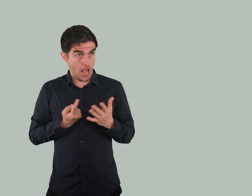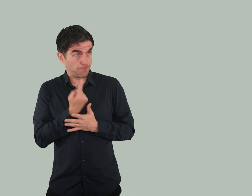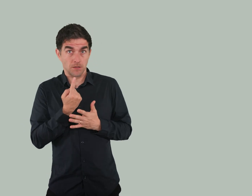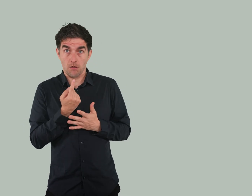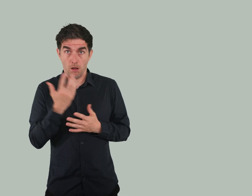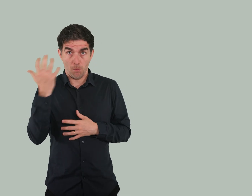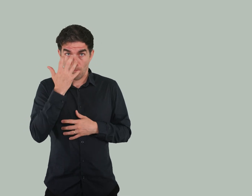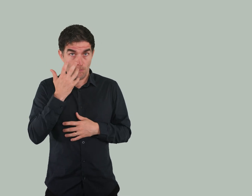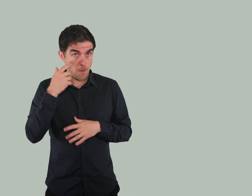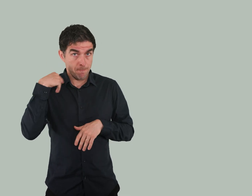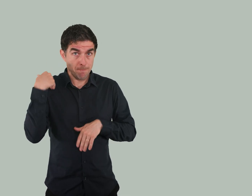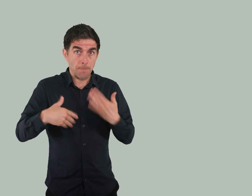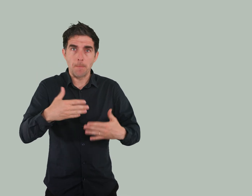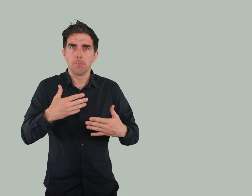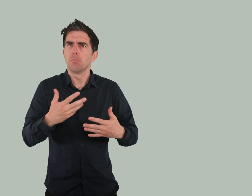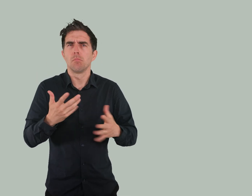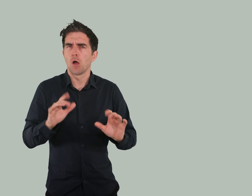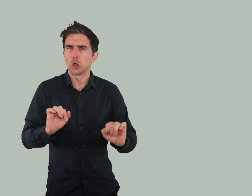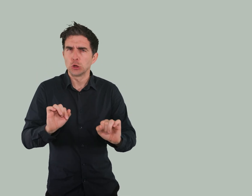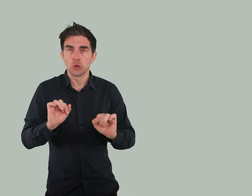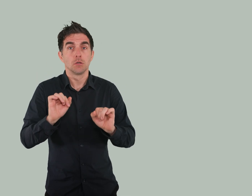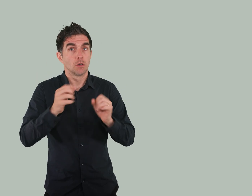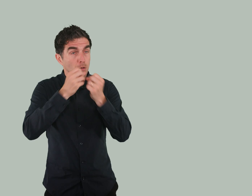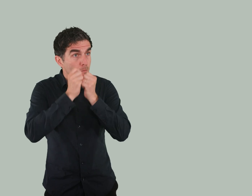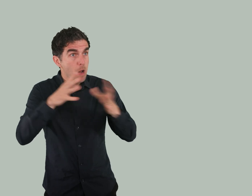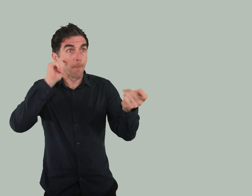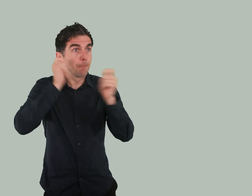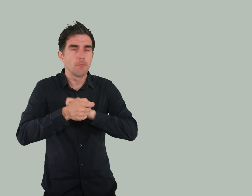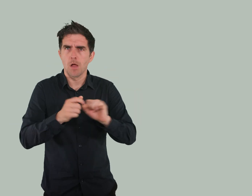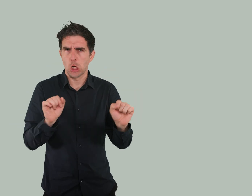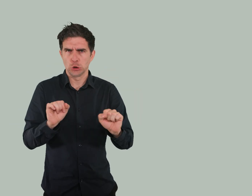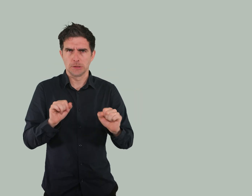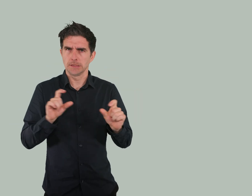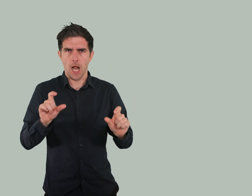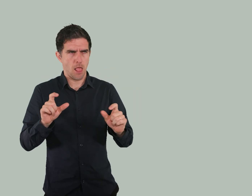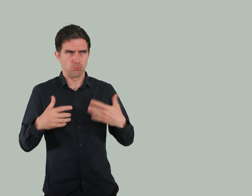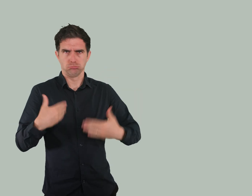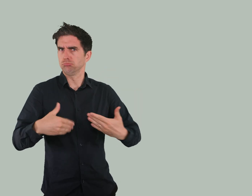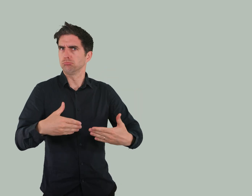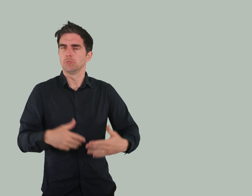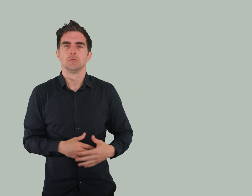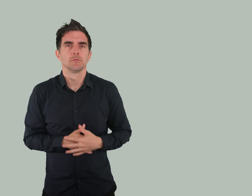that is not happening at sufficient pace or scale.